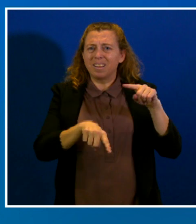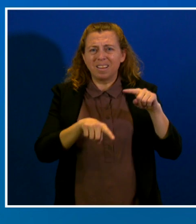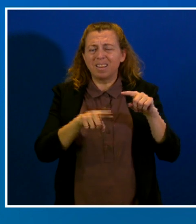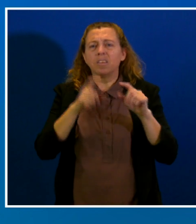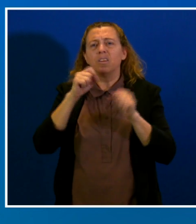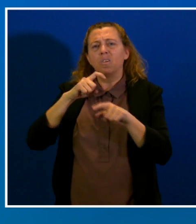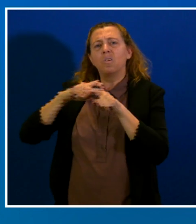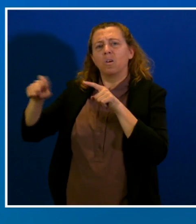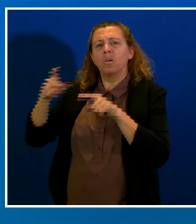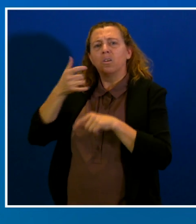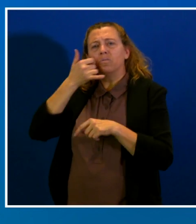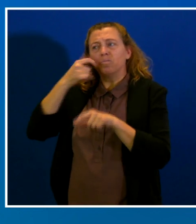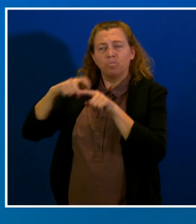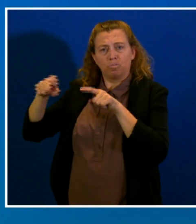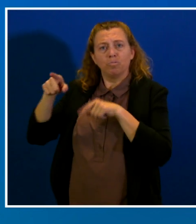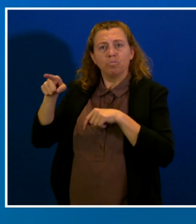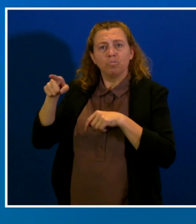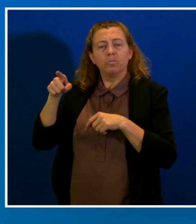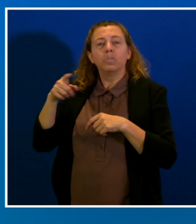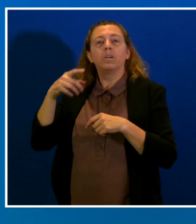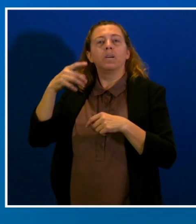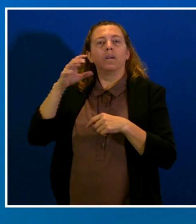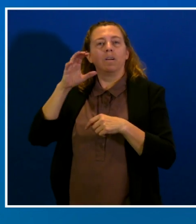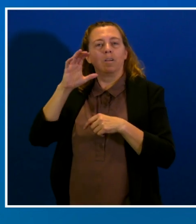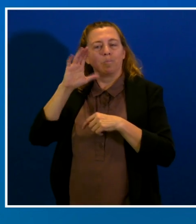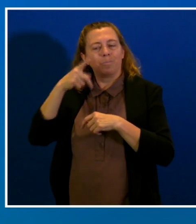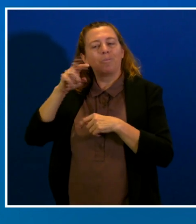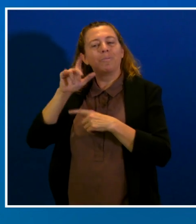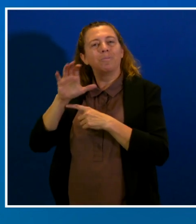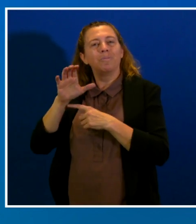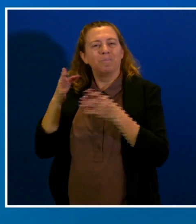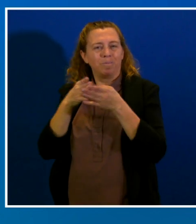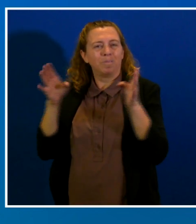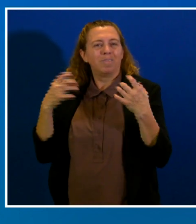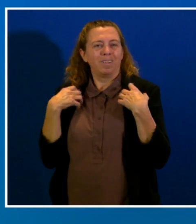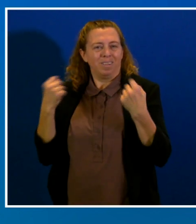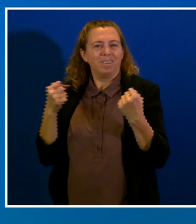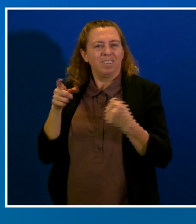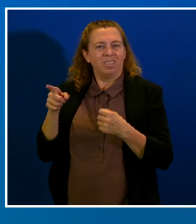Residents without access to reliable transportation C-TRAN